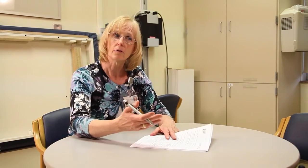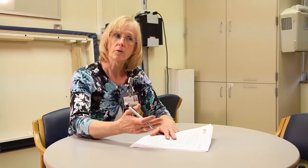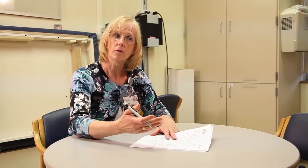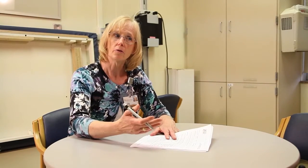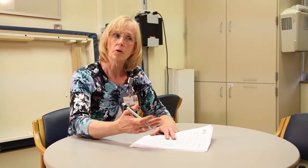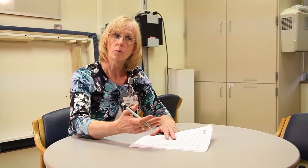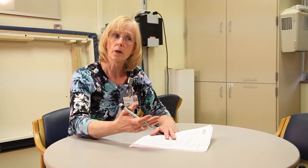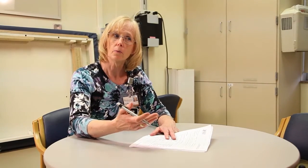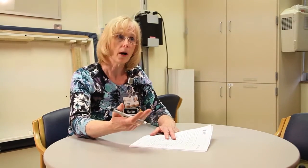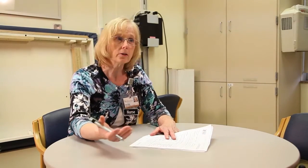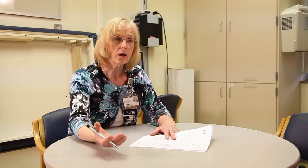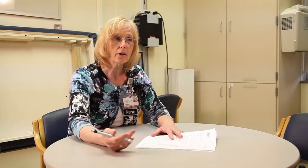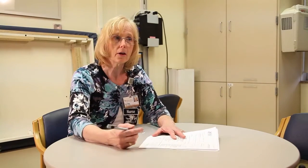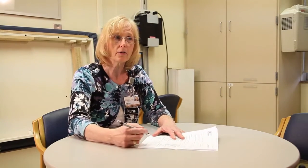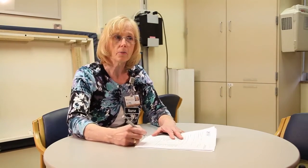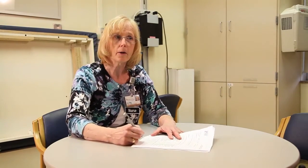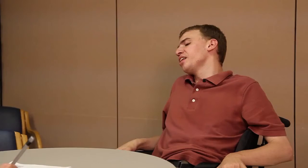concerns that you would want to talk to the doctor about?